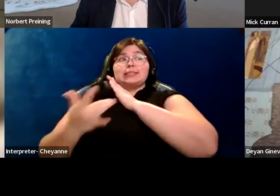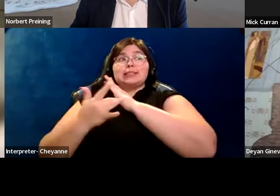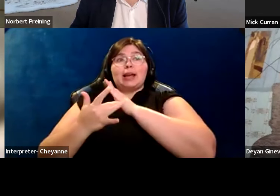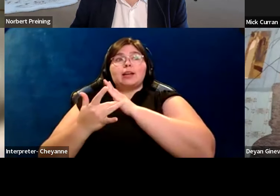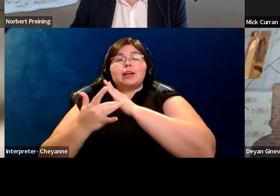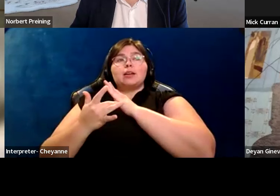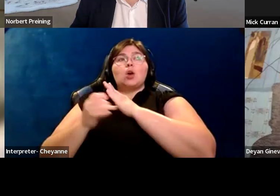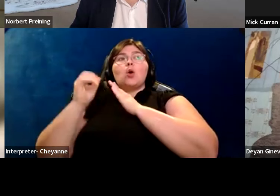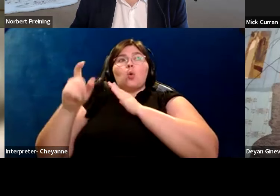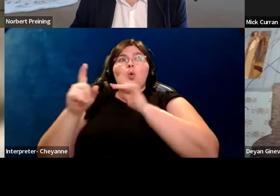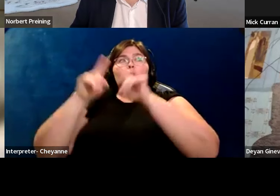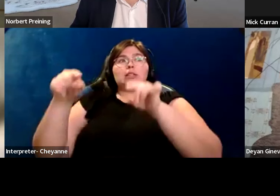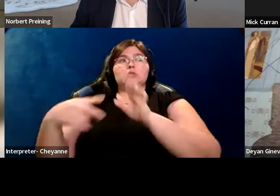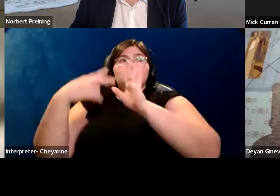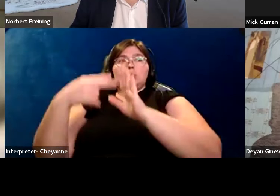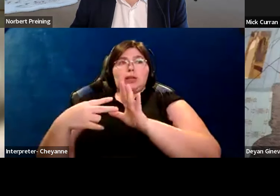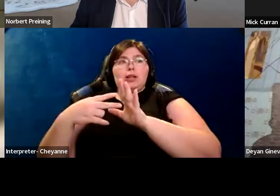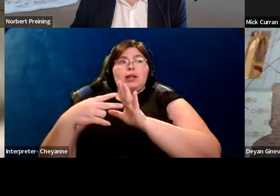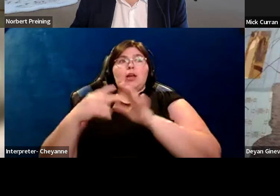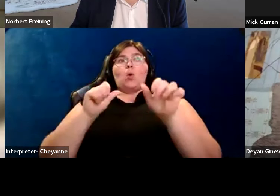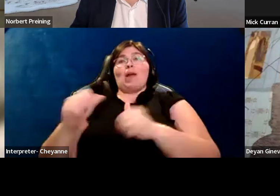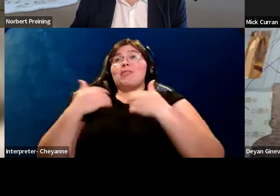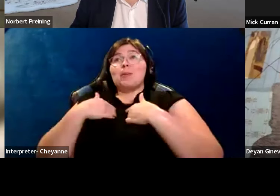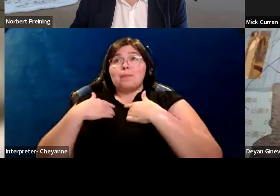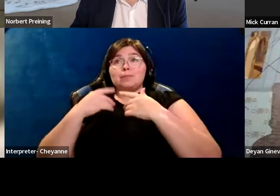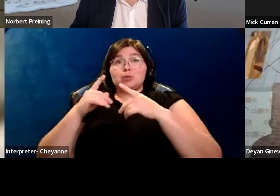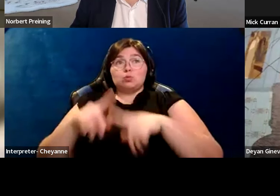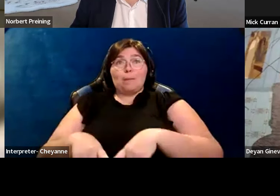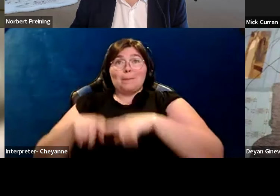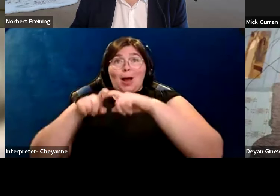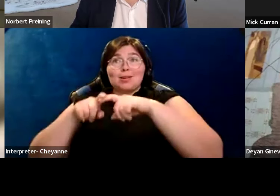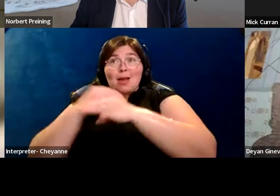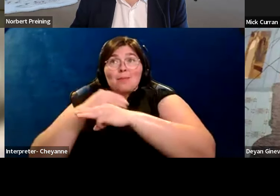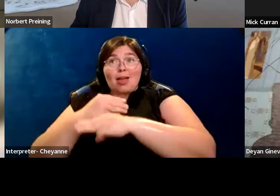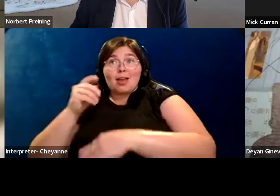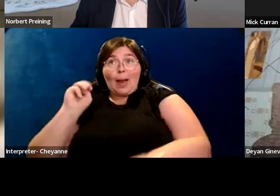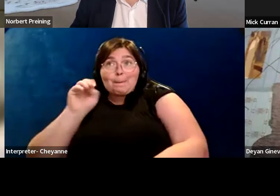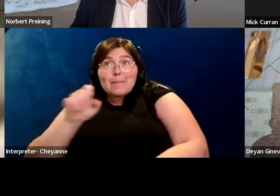And we have the ability to parse that MathML and make a tree structure of it so